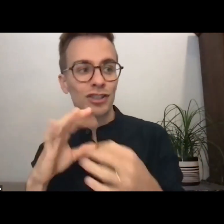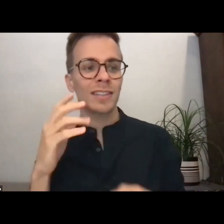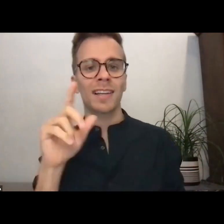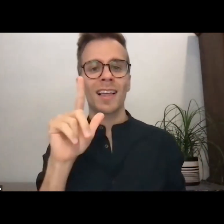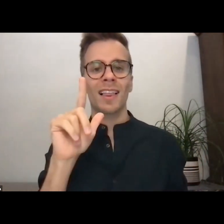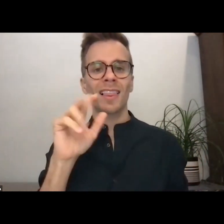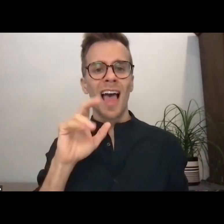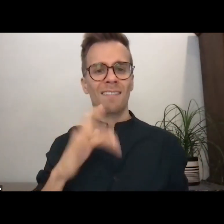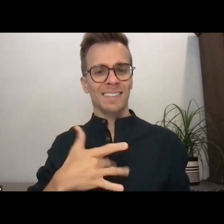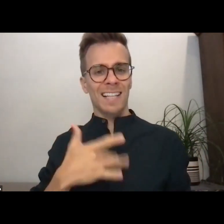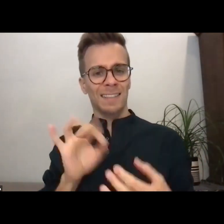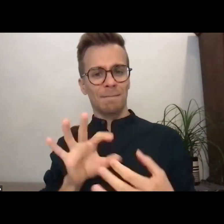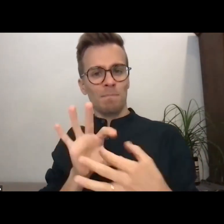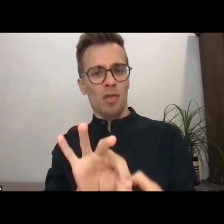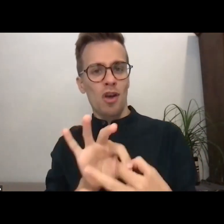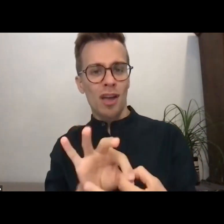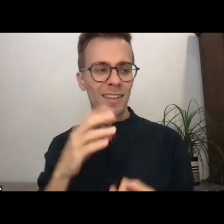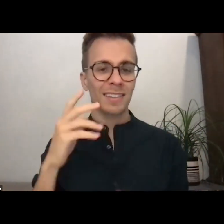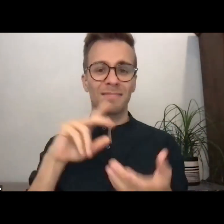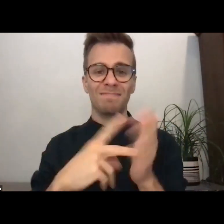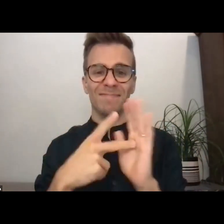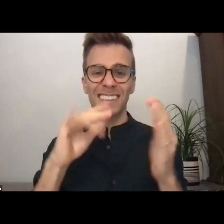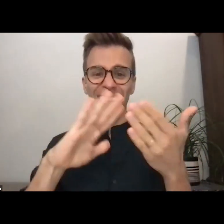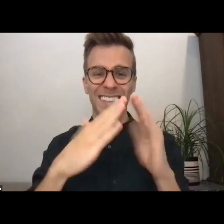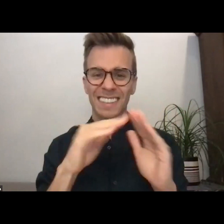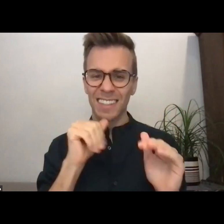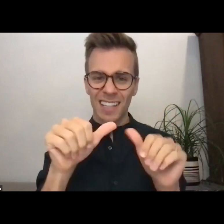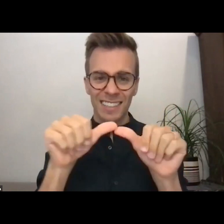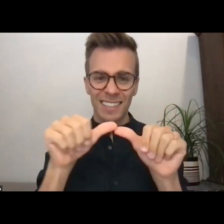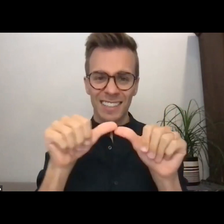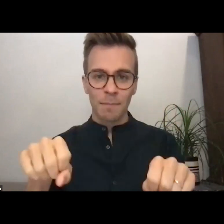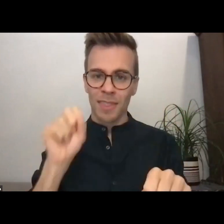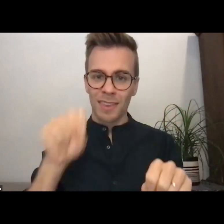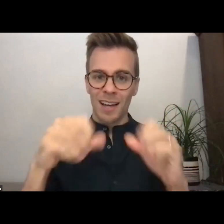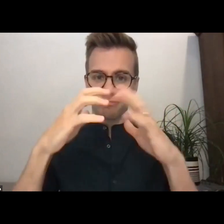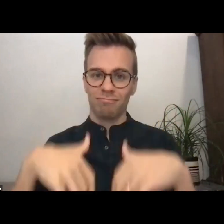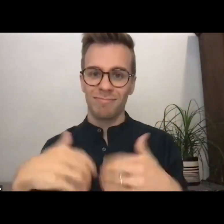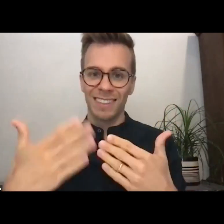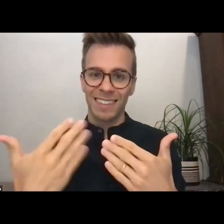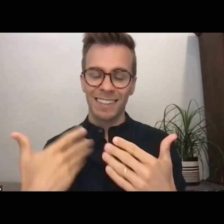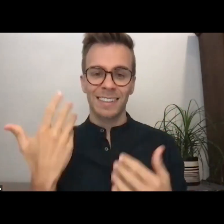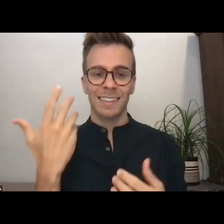crime, a lack of community collaboration, a lack of feeling of belonging, the city is